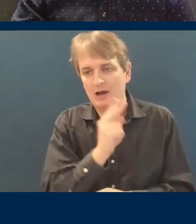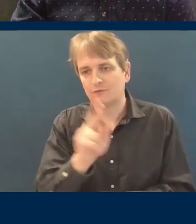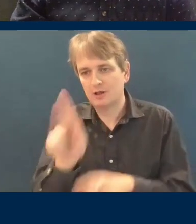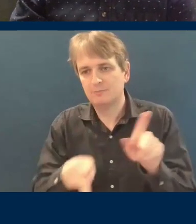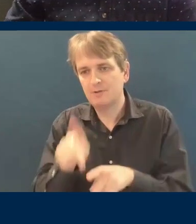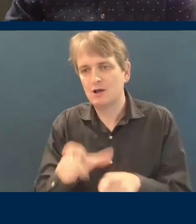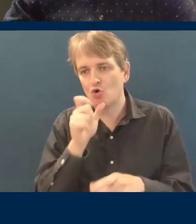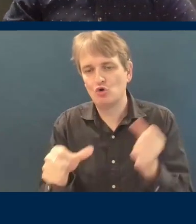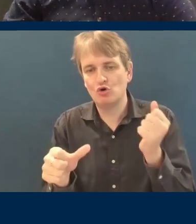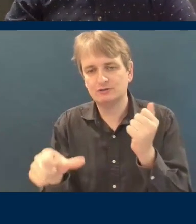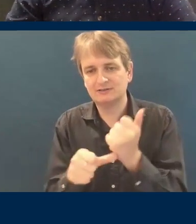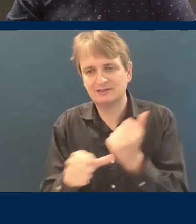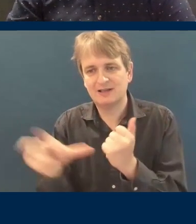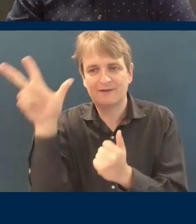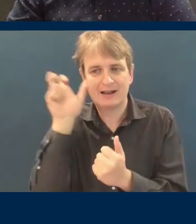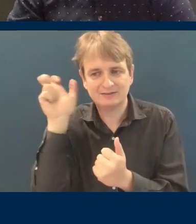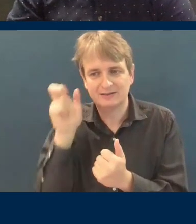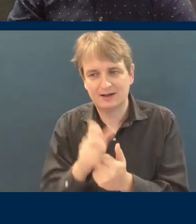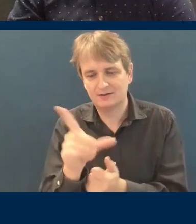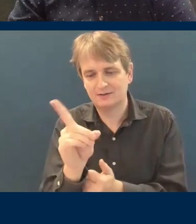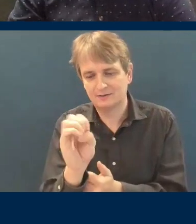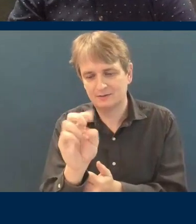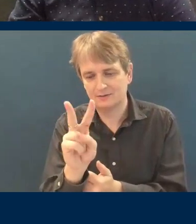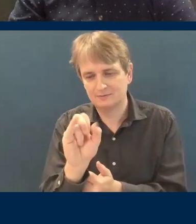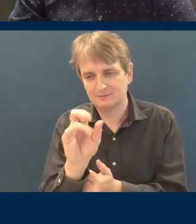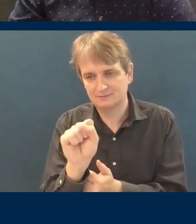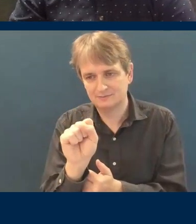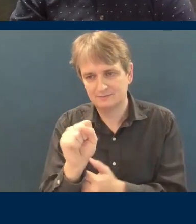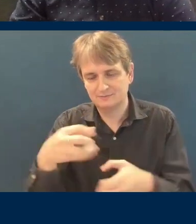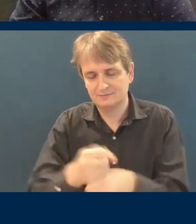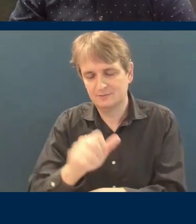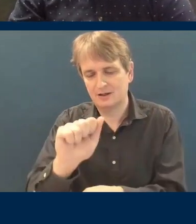Okay. So there are many deaf and hard of hearing people who use assistive technology devices